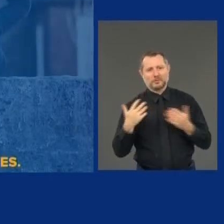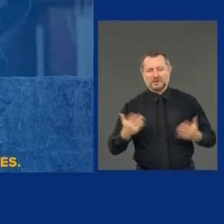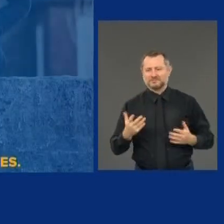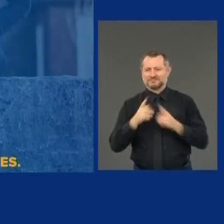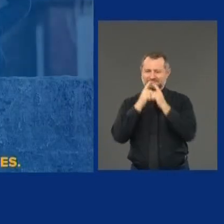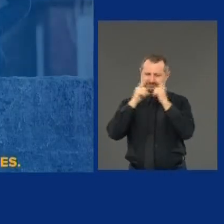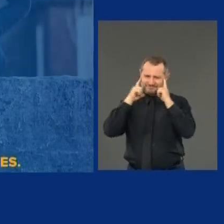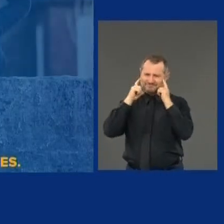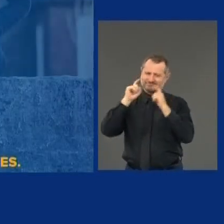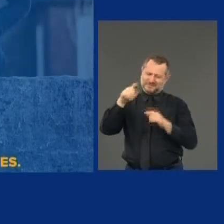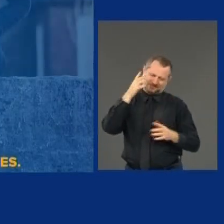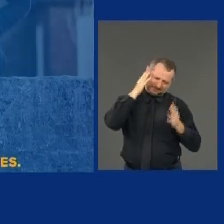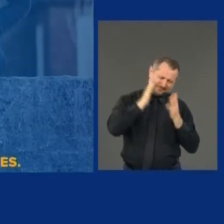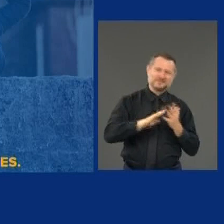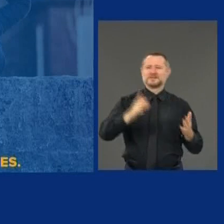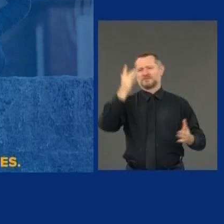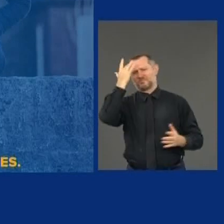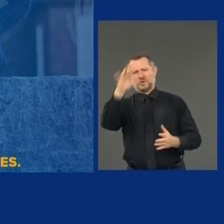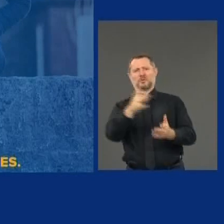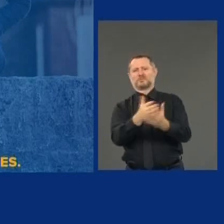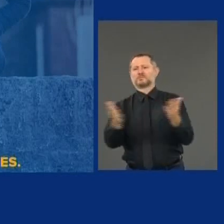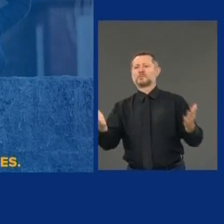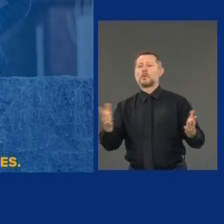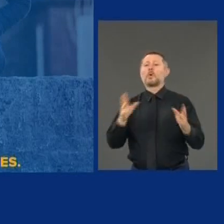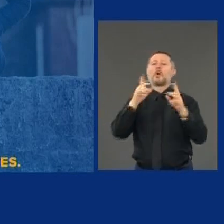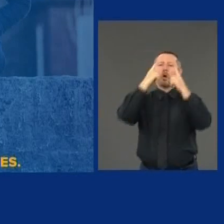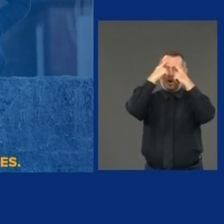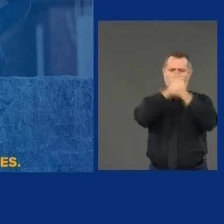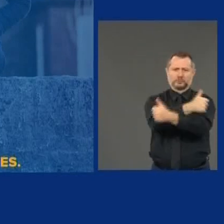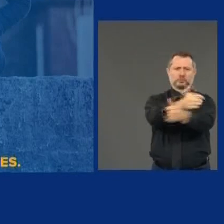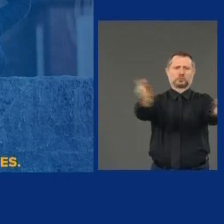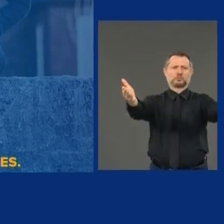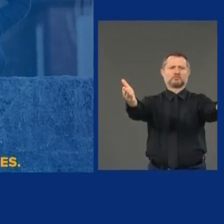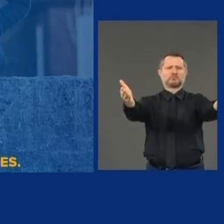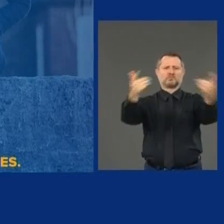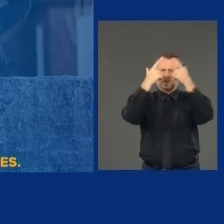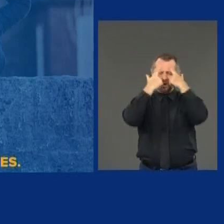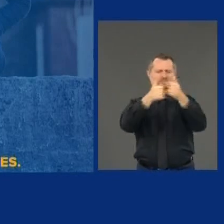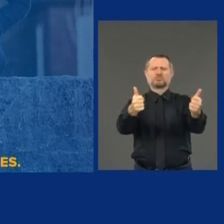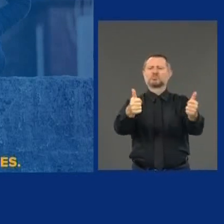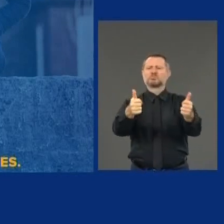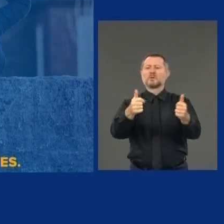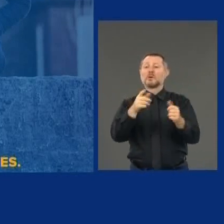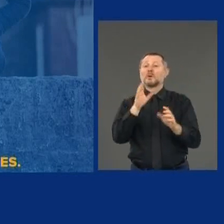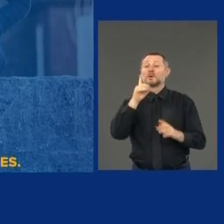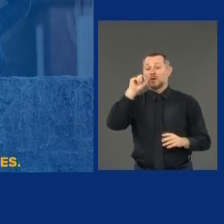SO, CAUTION. PEOPLE HAVE TO DO THEIR PART. BE SMART.